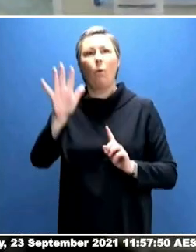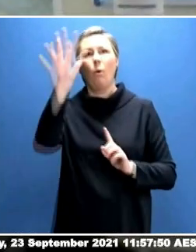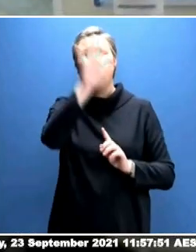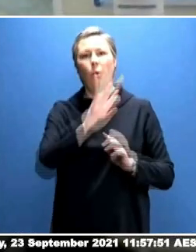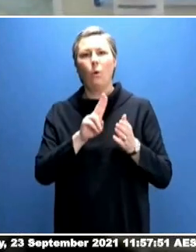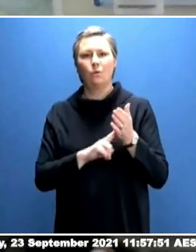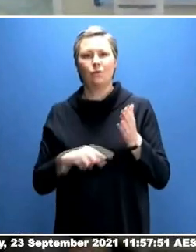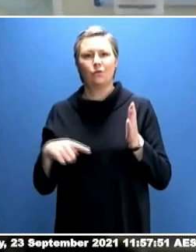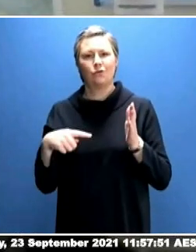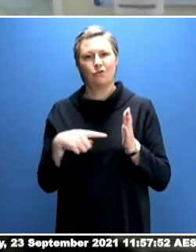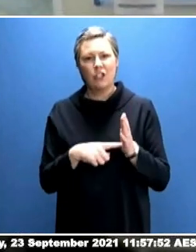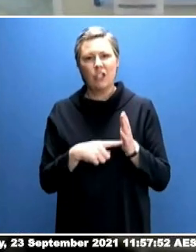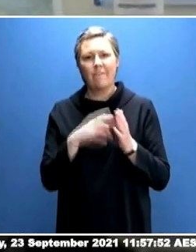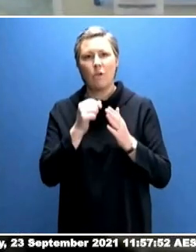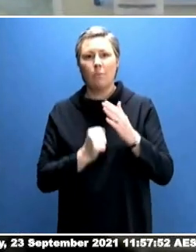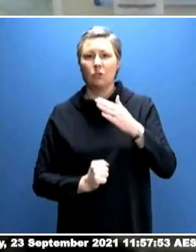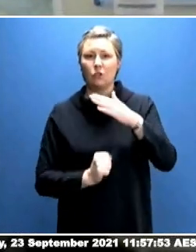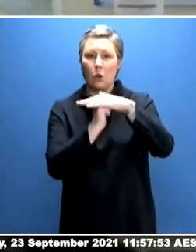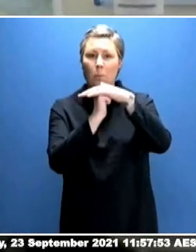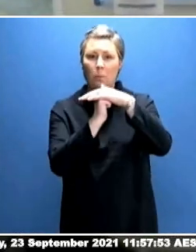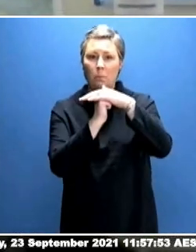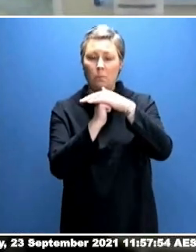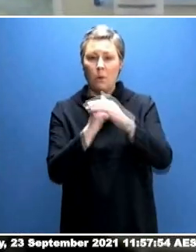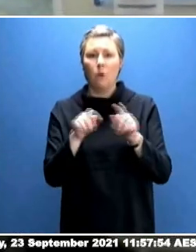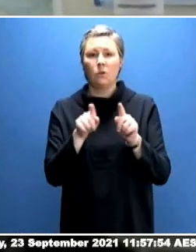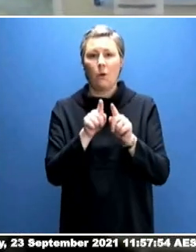but that does include the Top End and also the Kimberley in Western Australia.